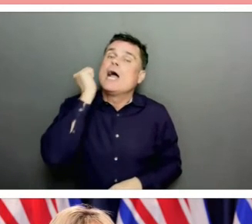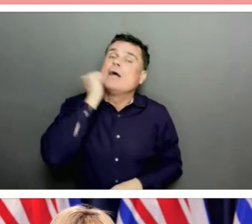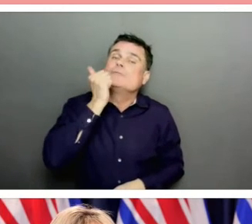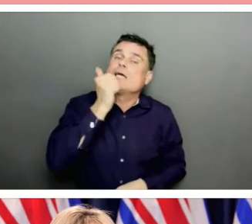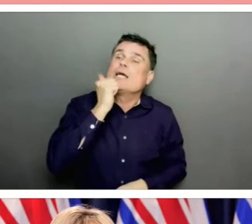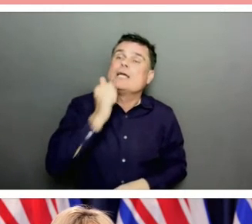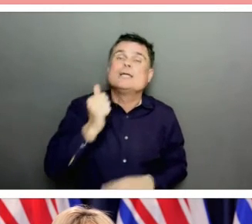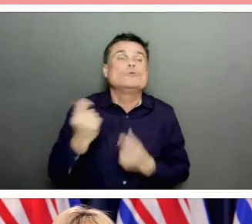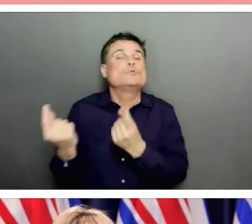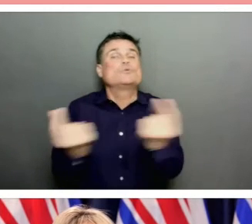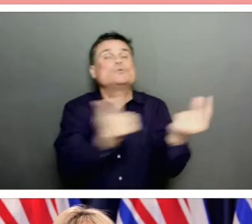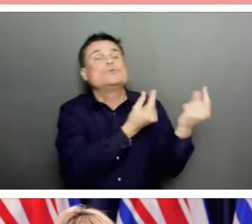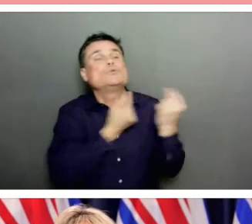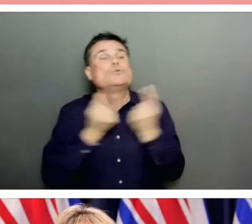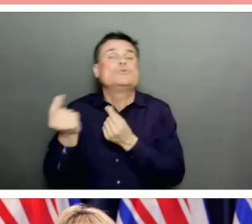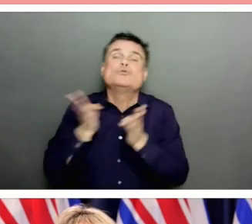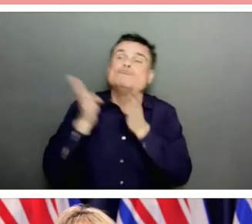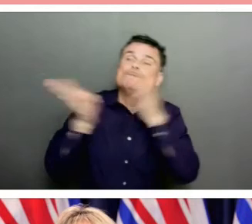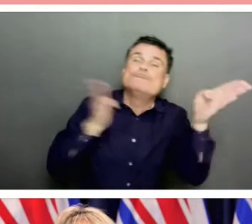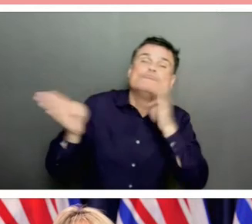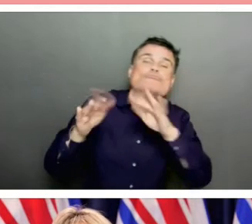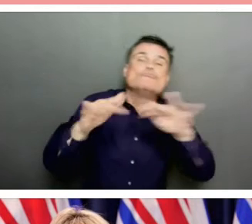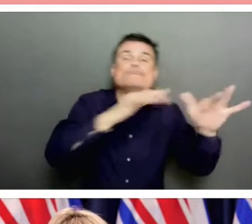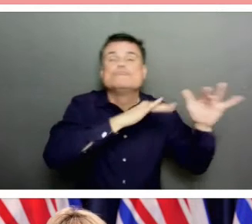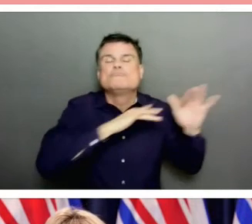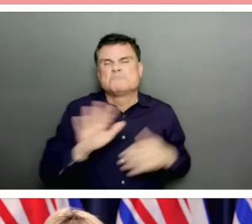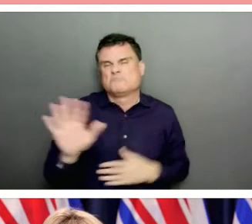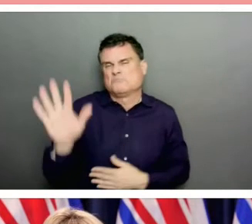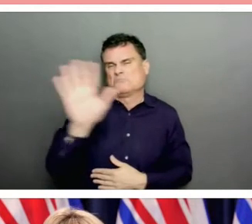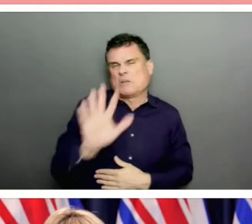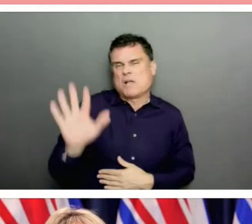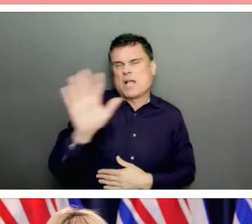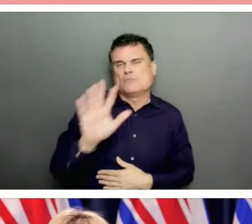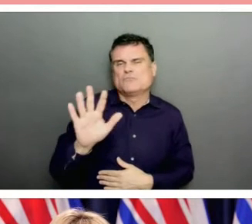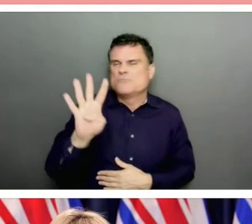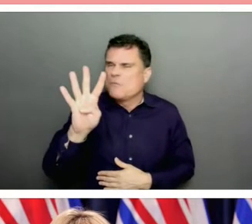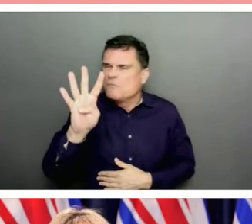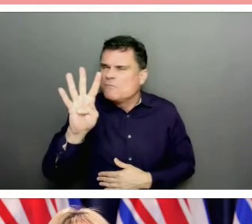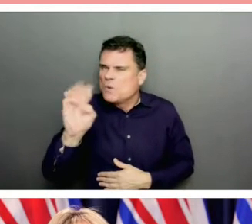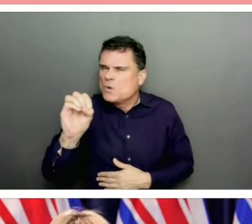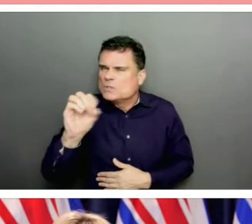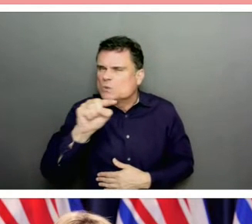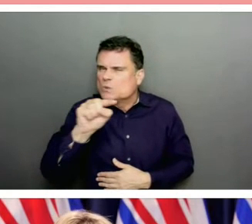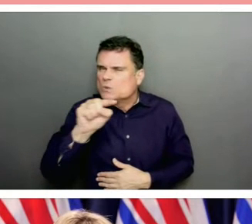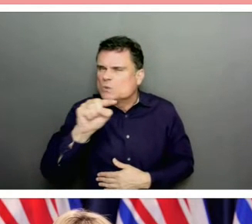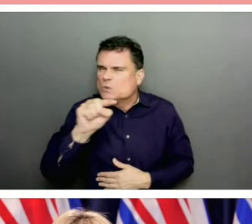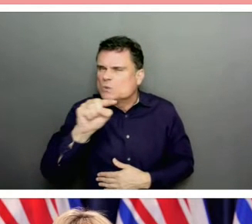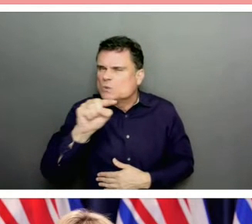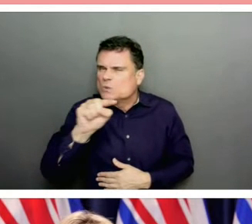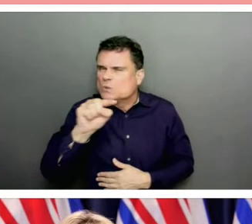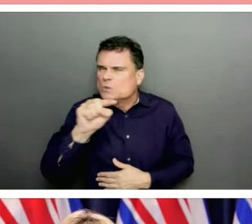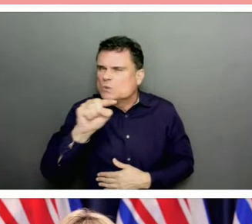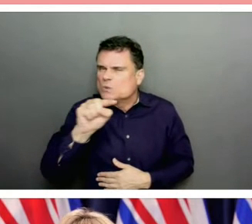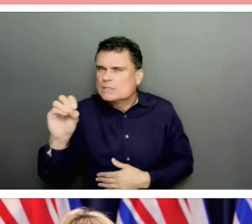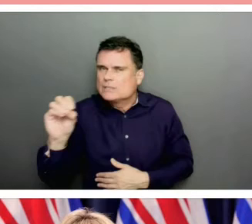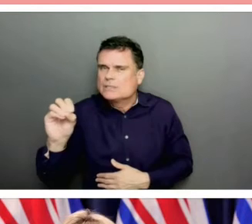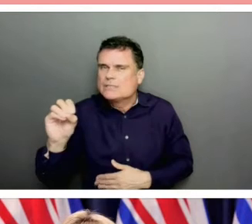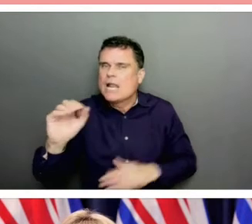So this gives us a sense of what could happen, depending on our actions today and tomorrow